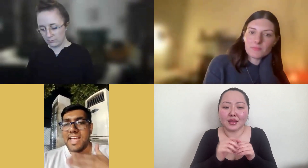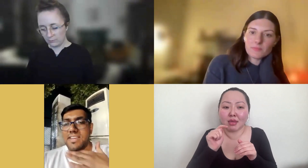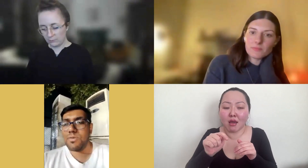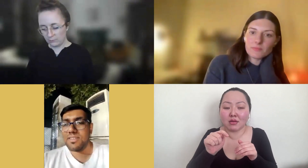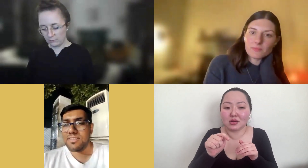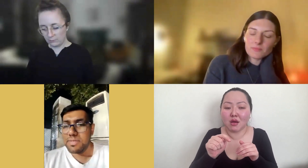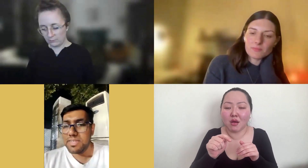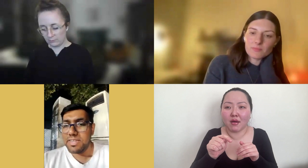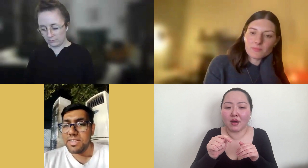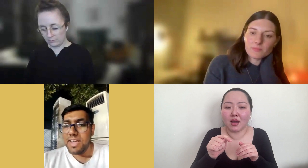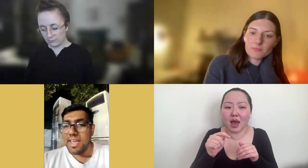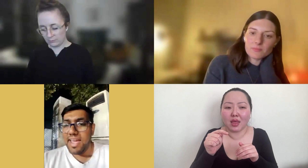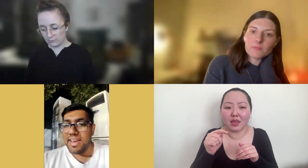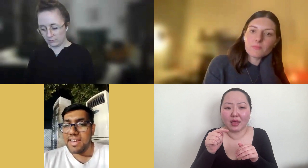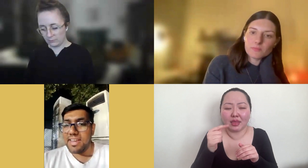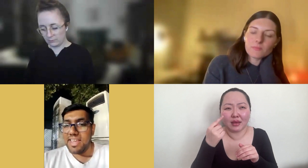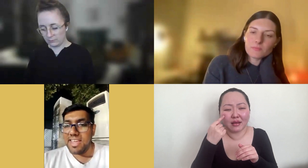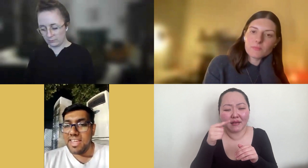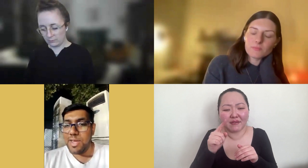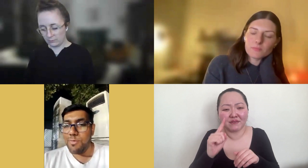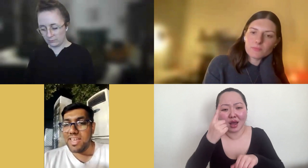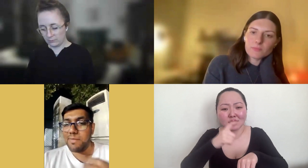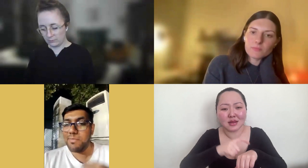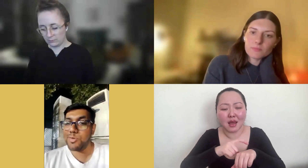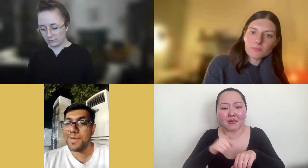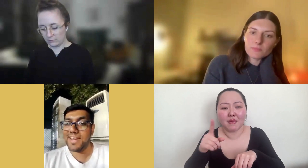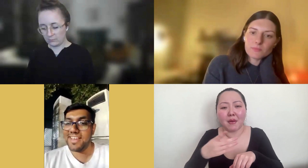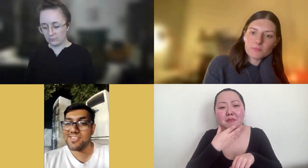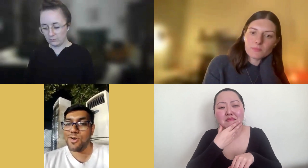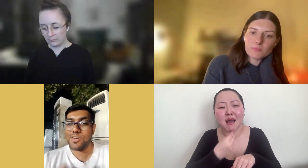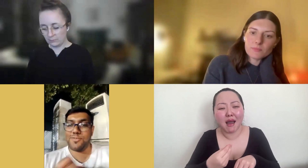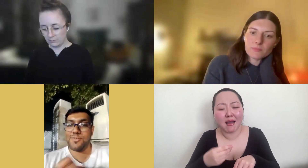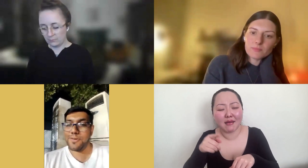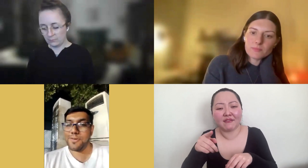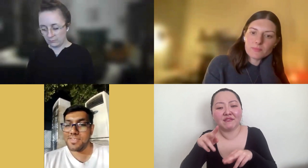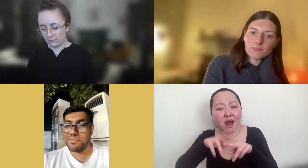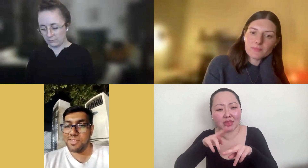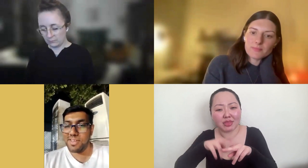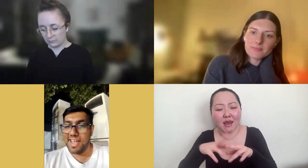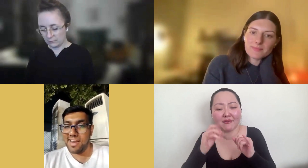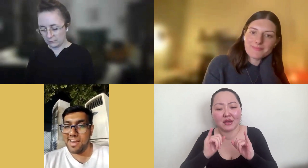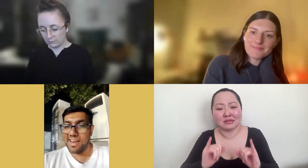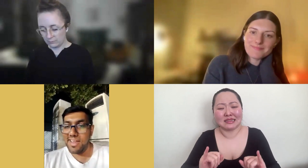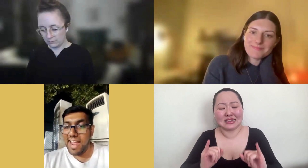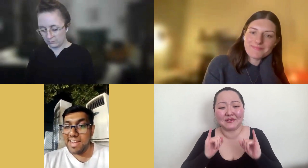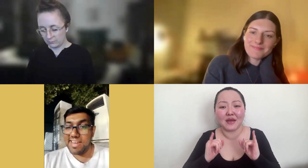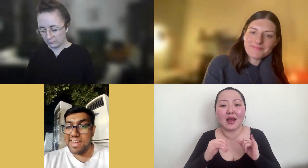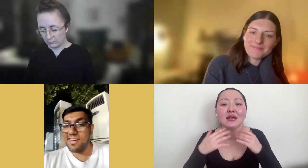neck-down disability - and he was able to bring his daughter for the first time to the gallery and